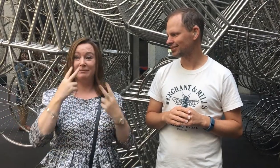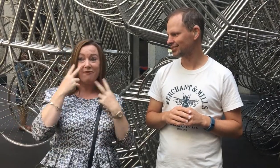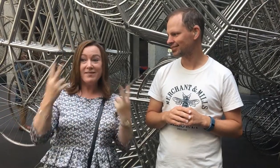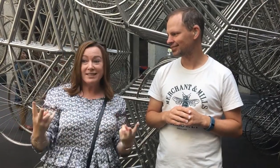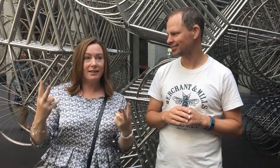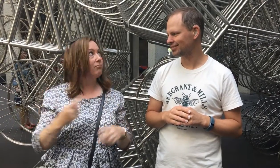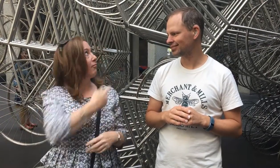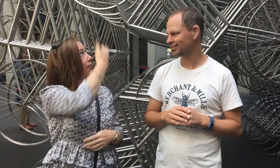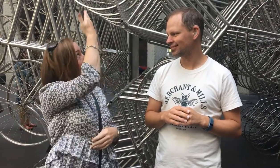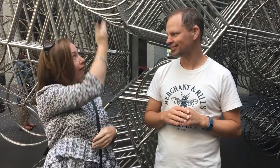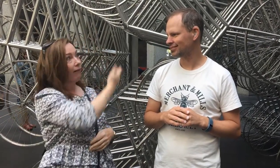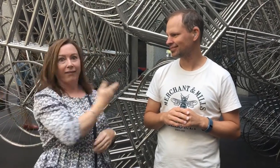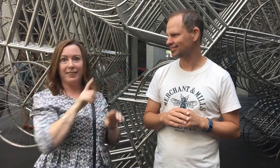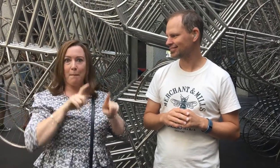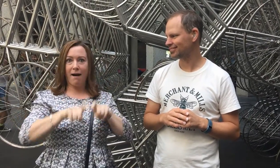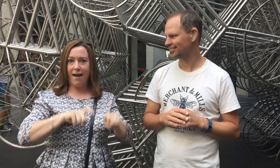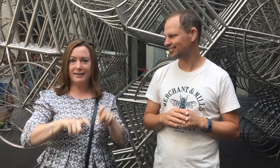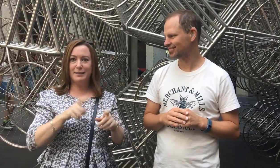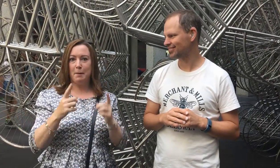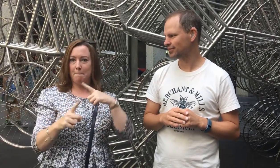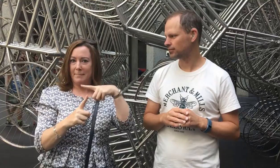experience seeing the exhibits like the bicycles behind me